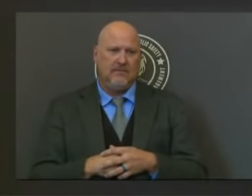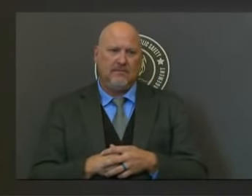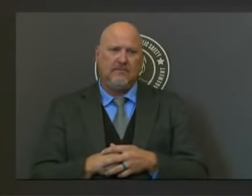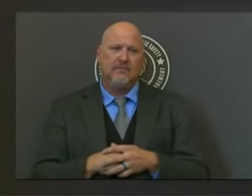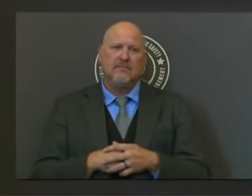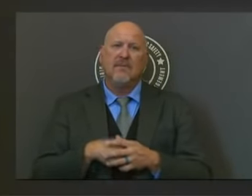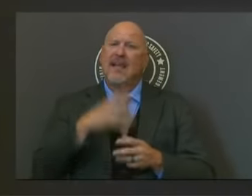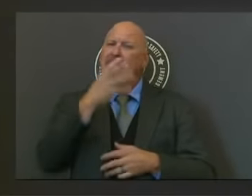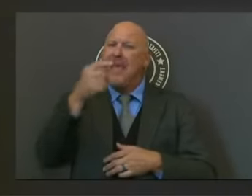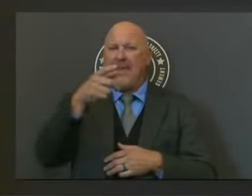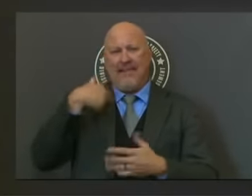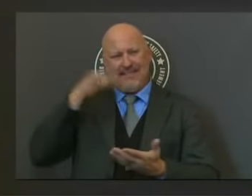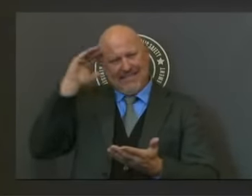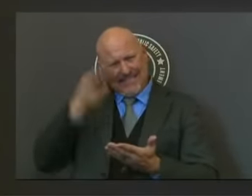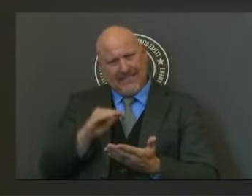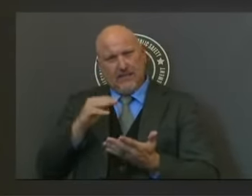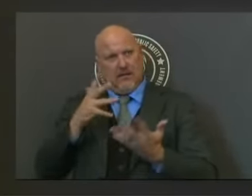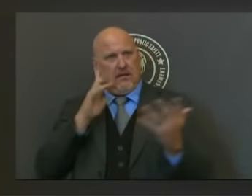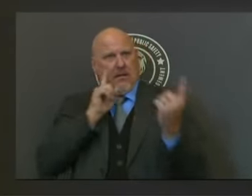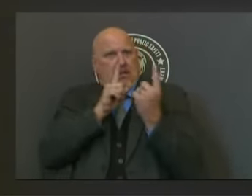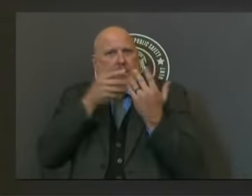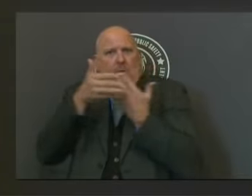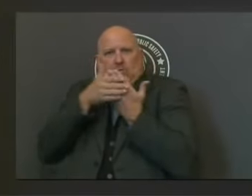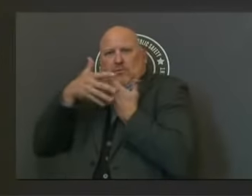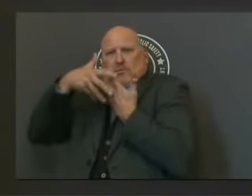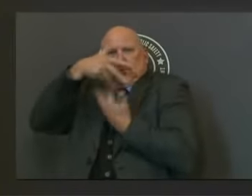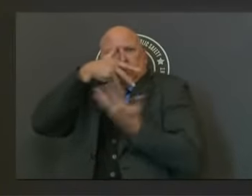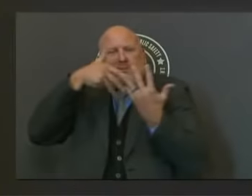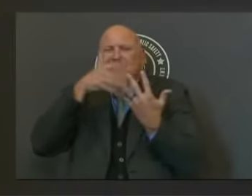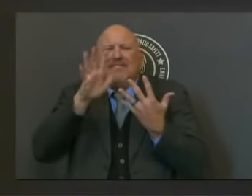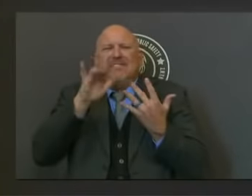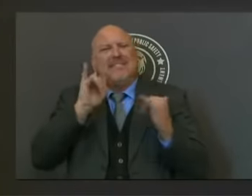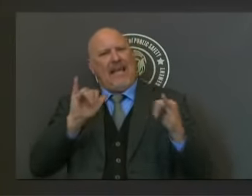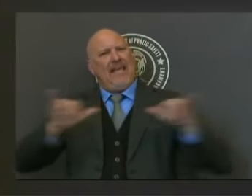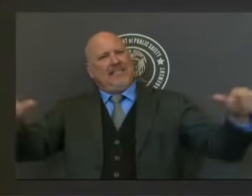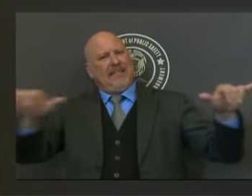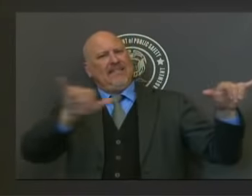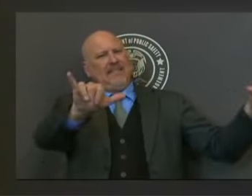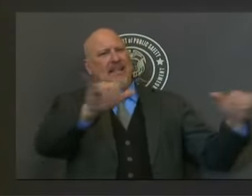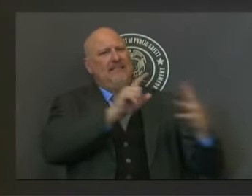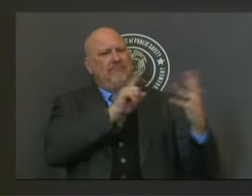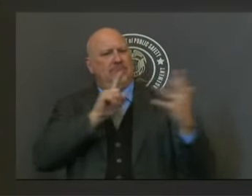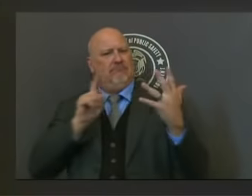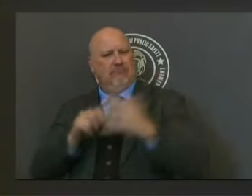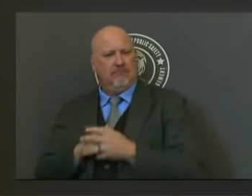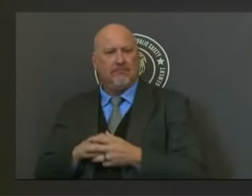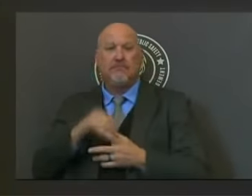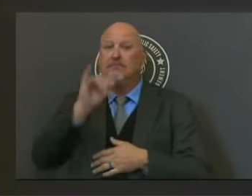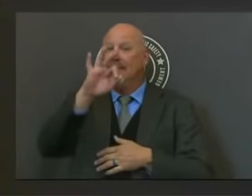it outside and it's not possible wear a mask in the house open